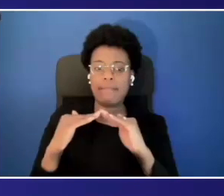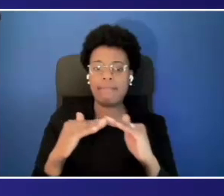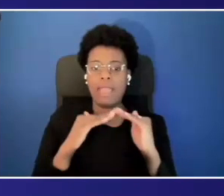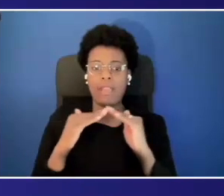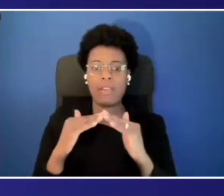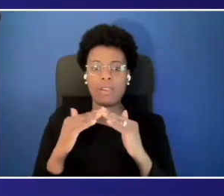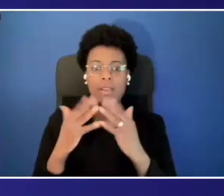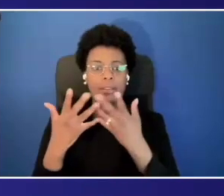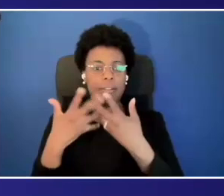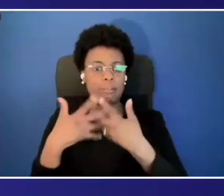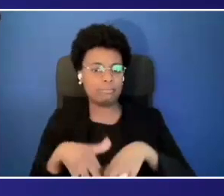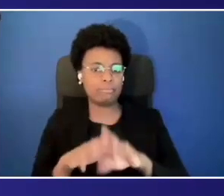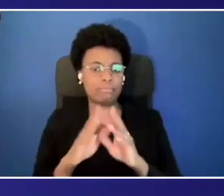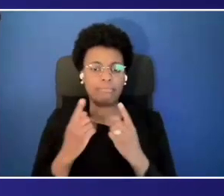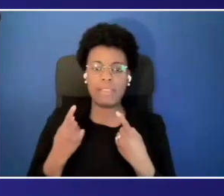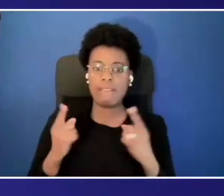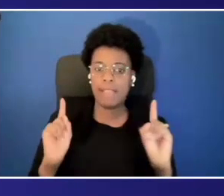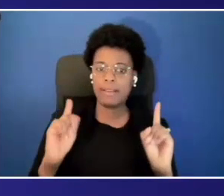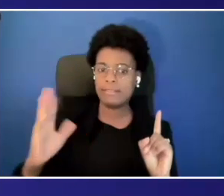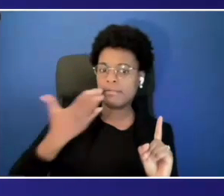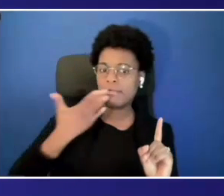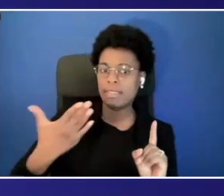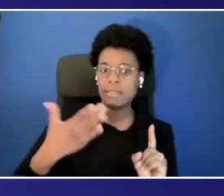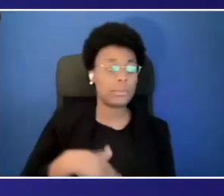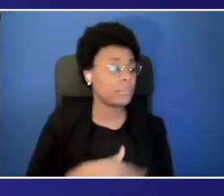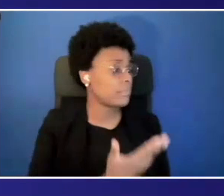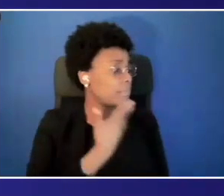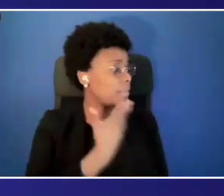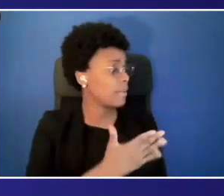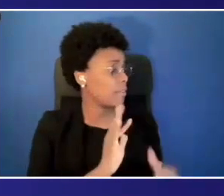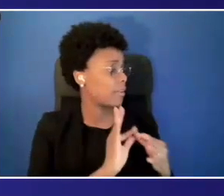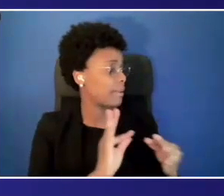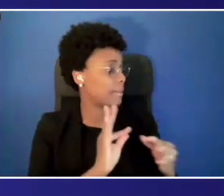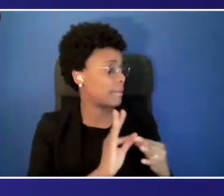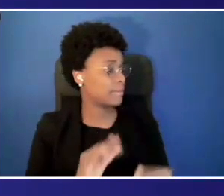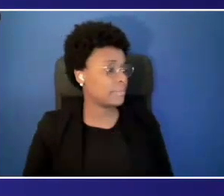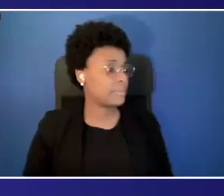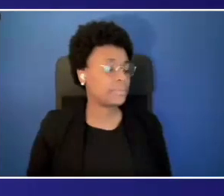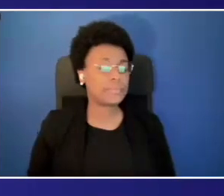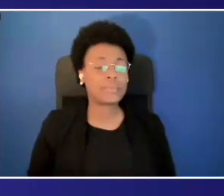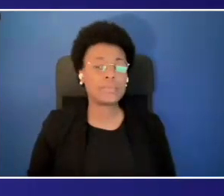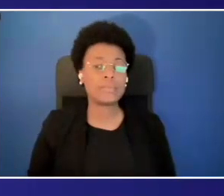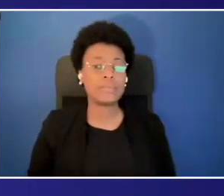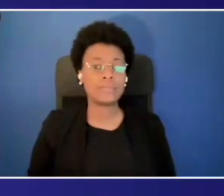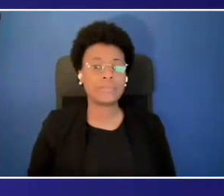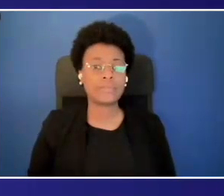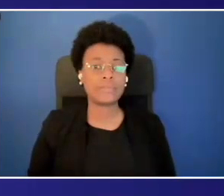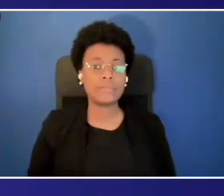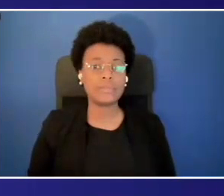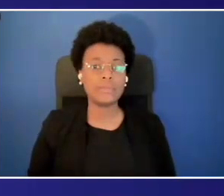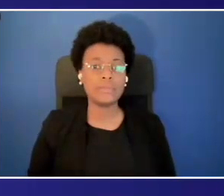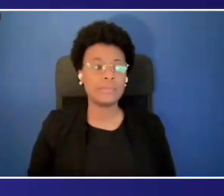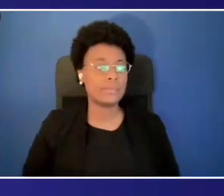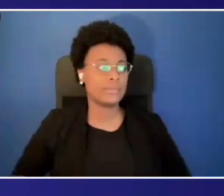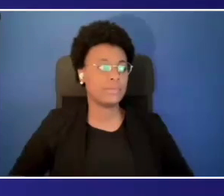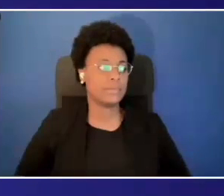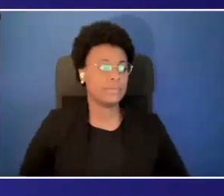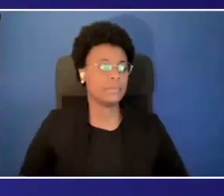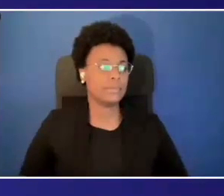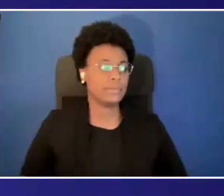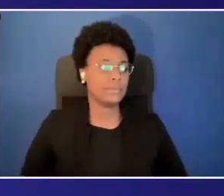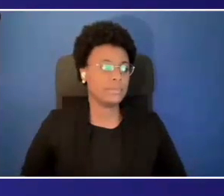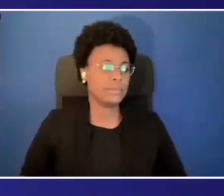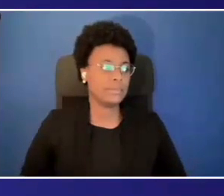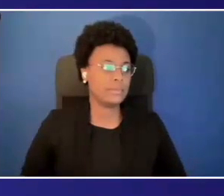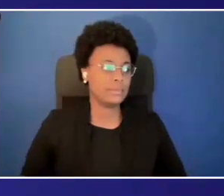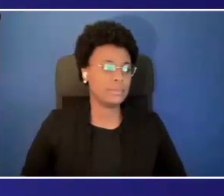Thank you. Thank you for your comment.